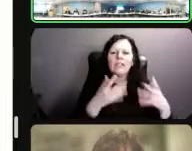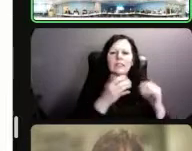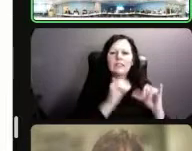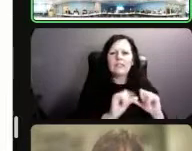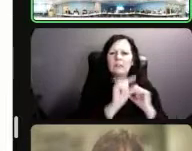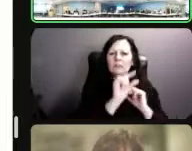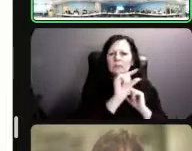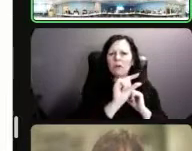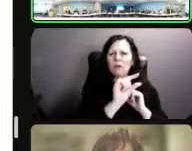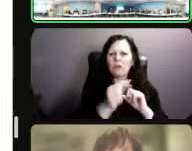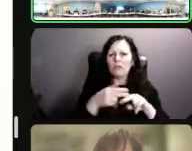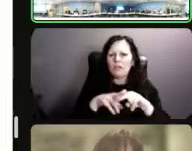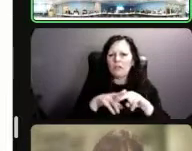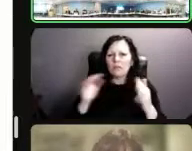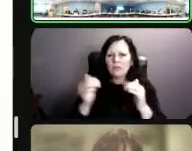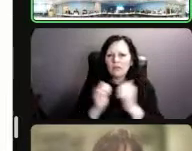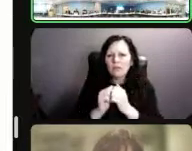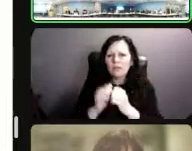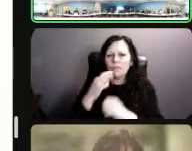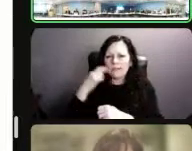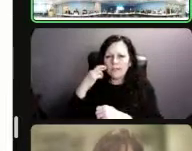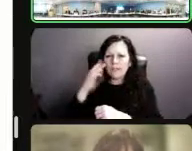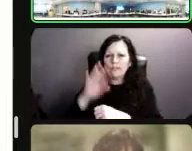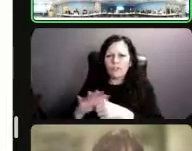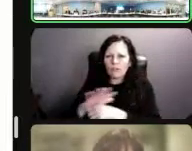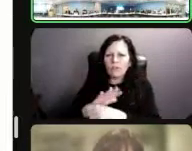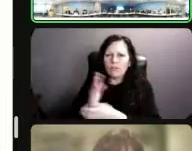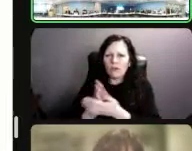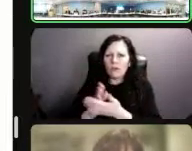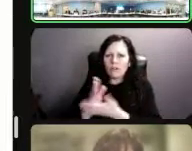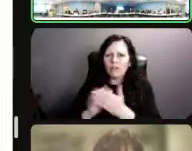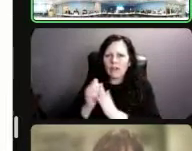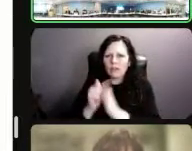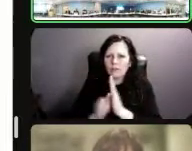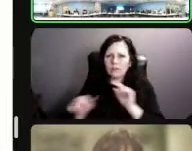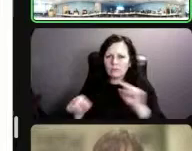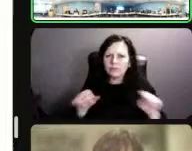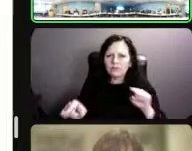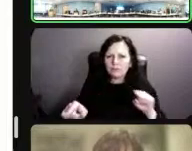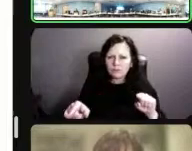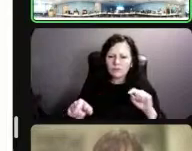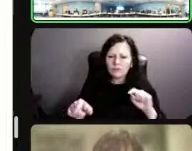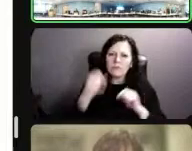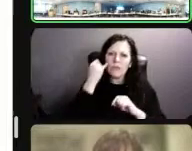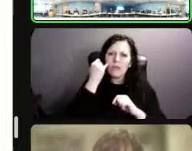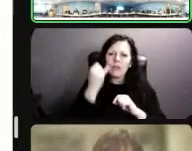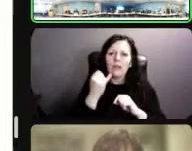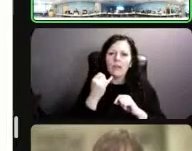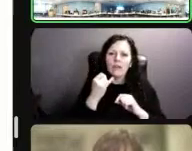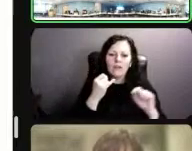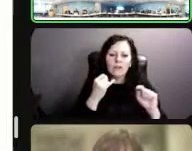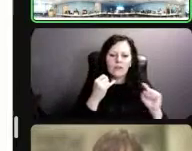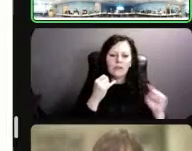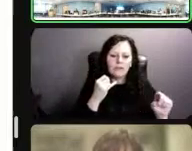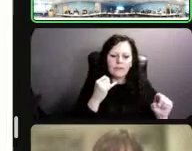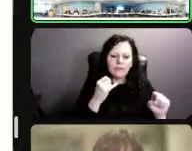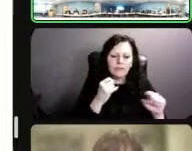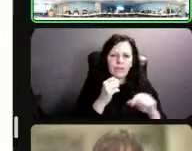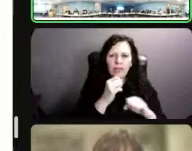THE COMMERCIAL PORTION EVEN IF IT WERE EARLY DRSTICALLY INCREASE IS STILL RELATIVELY